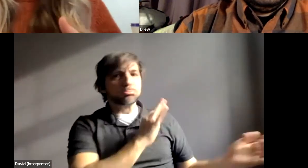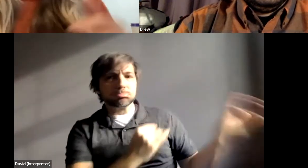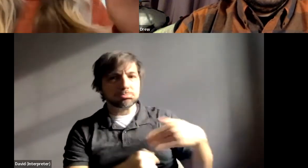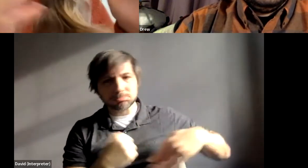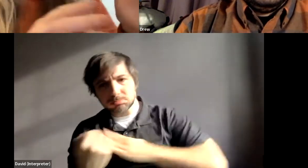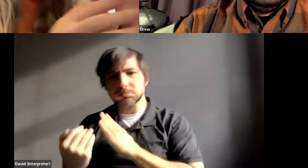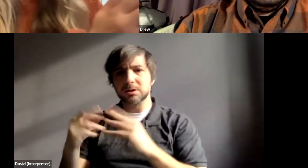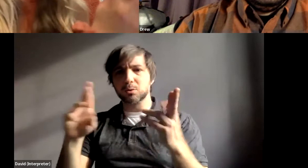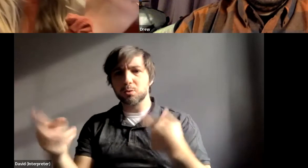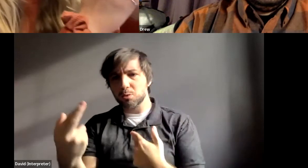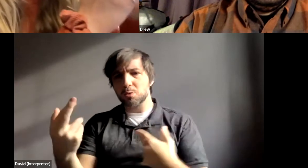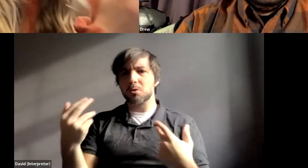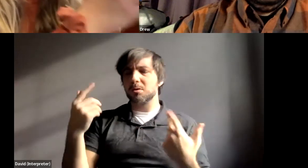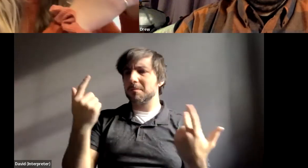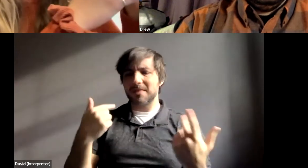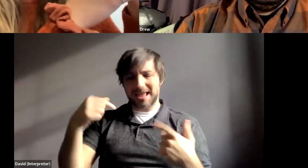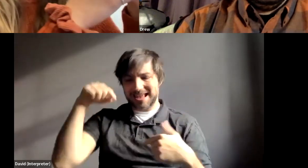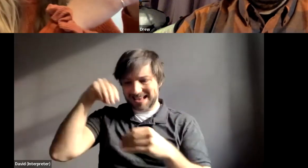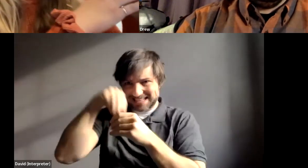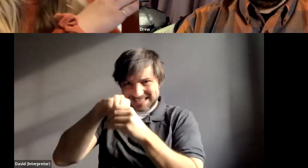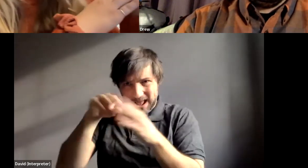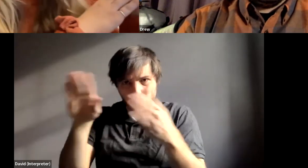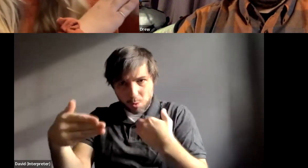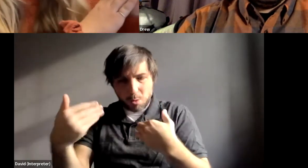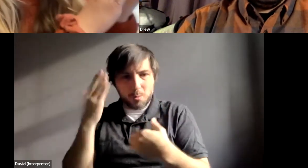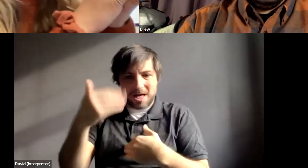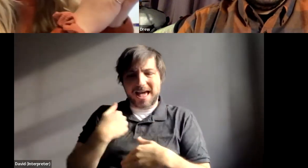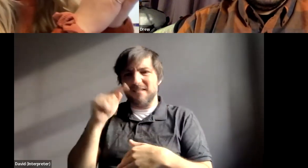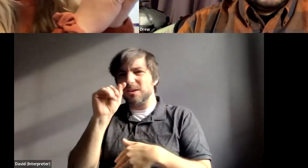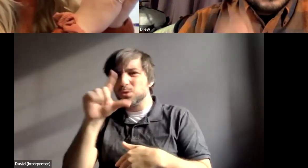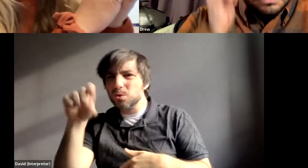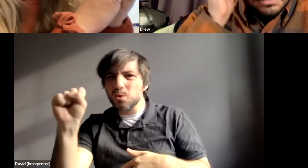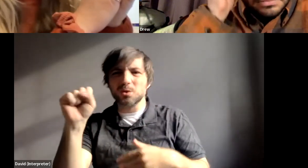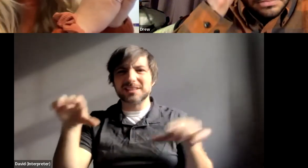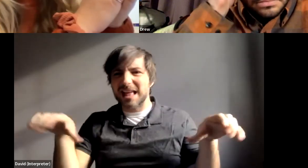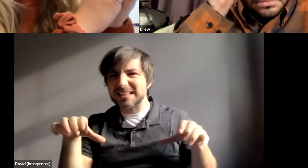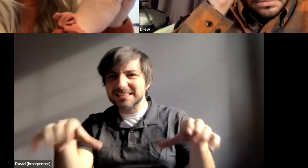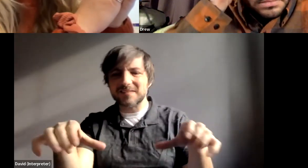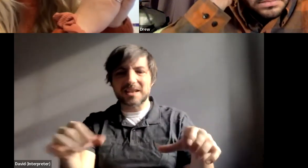tools and activities that guests would be able to utilize within that space that would help give them